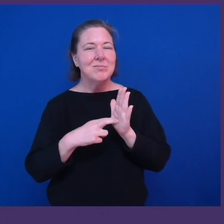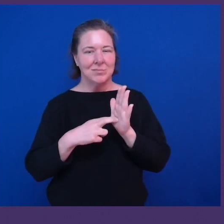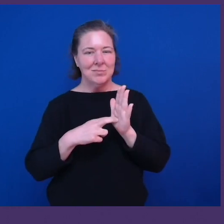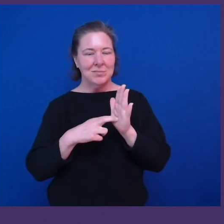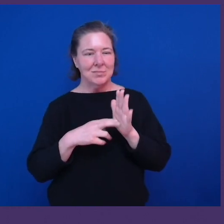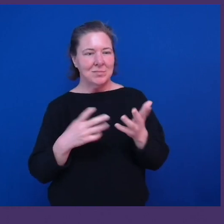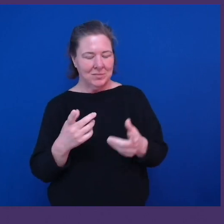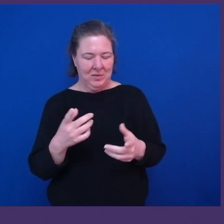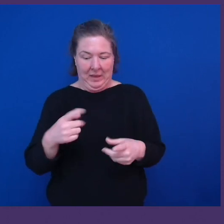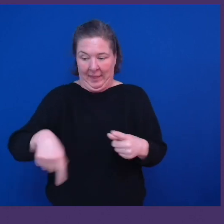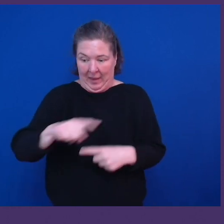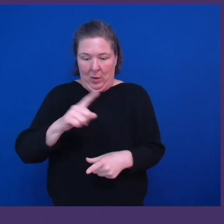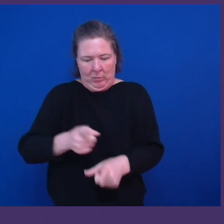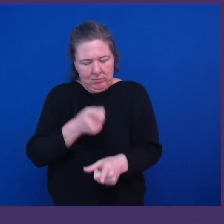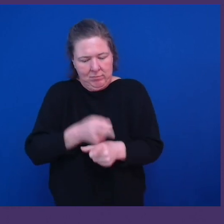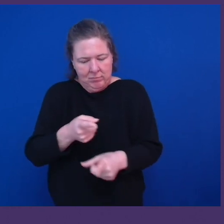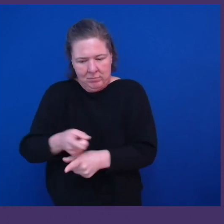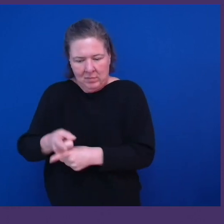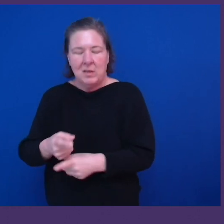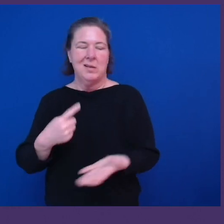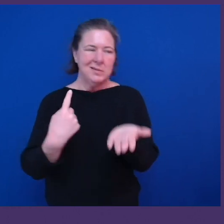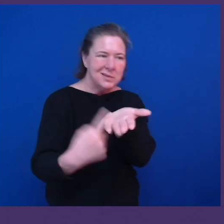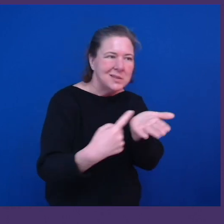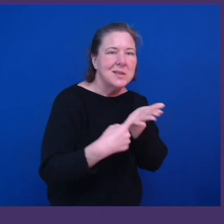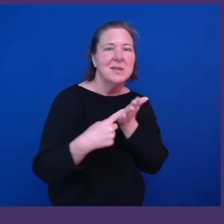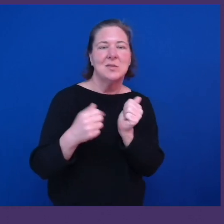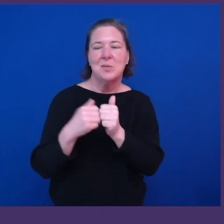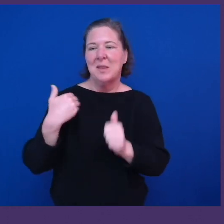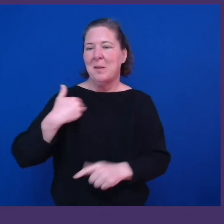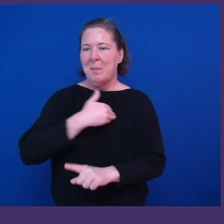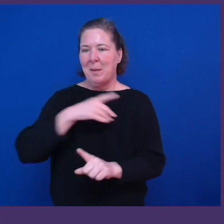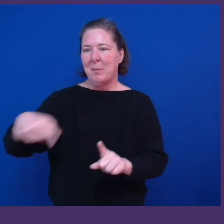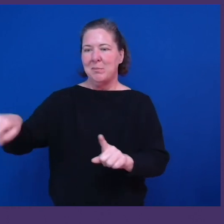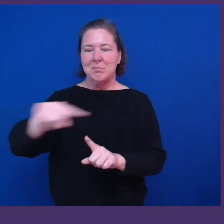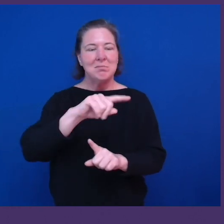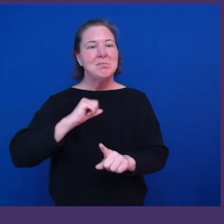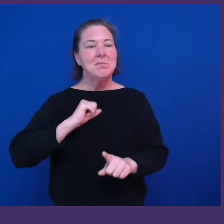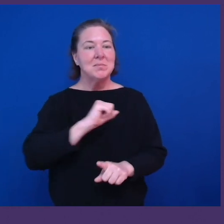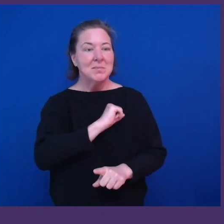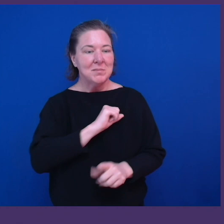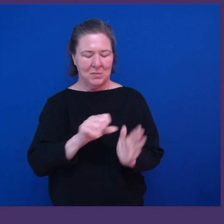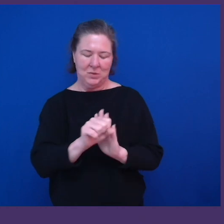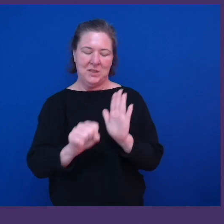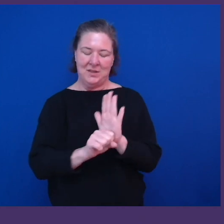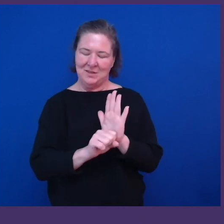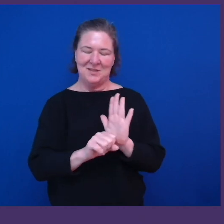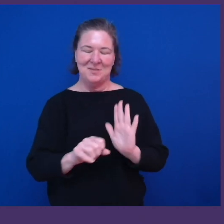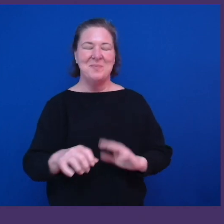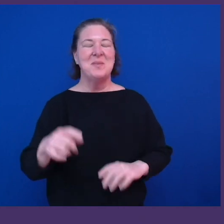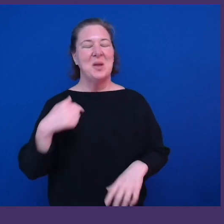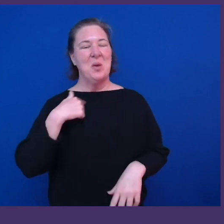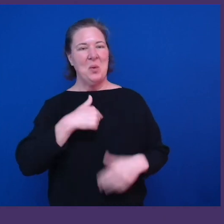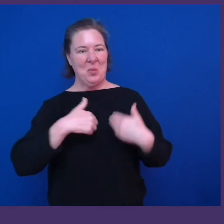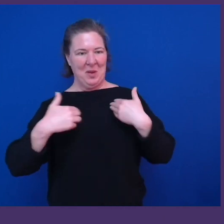discussing with member states. We have infringements open in all member states